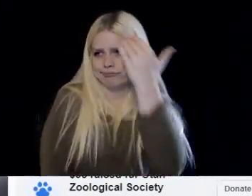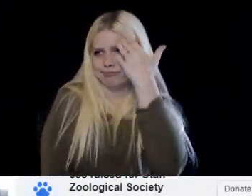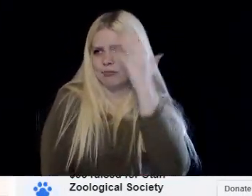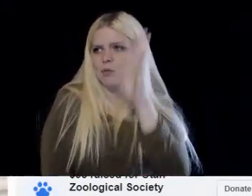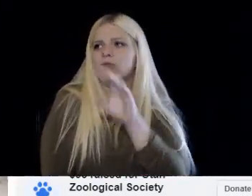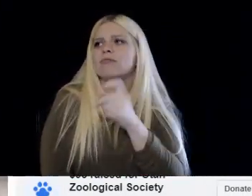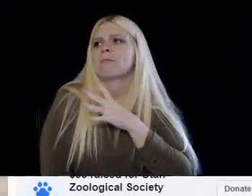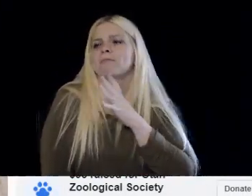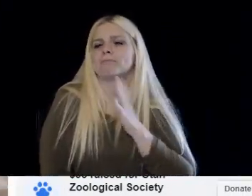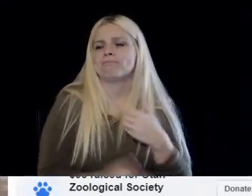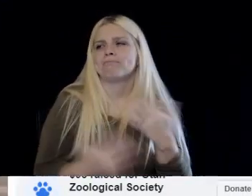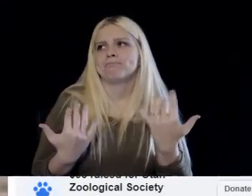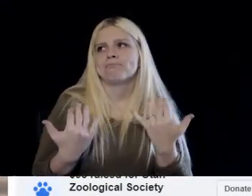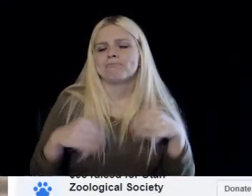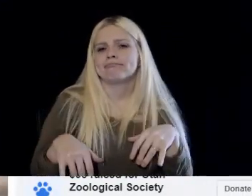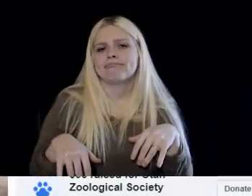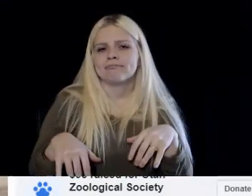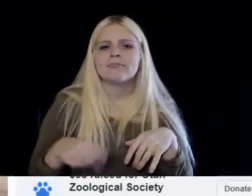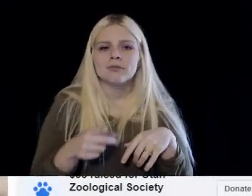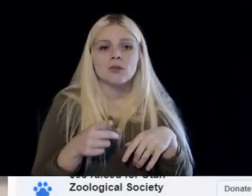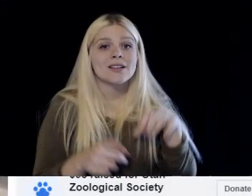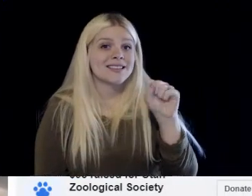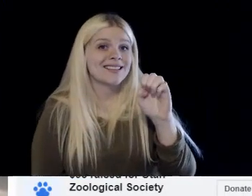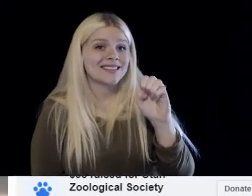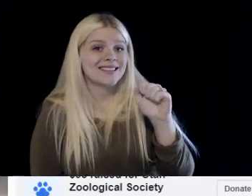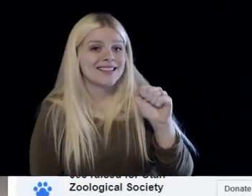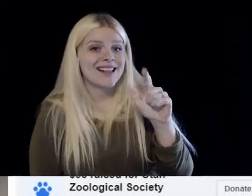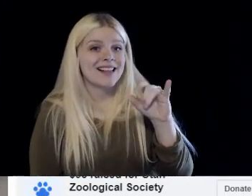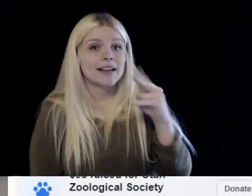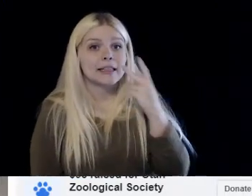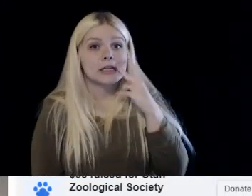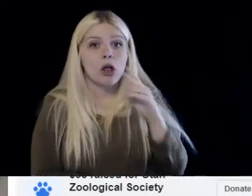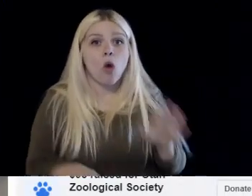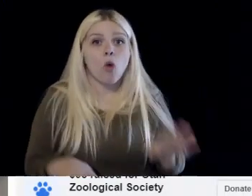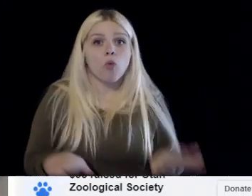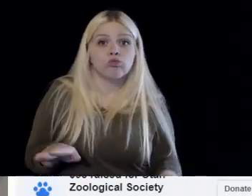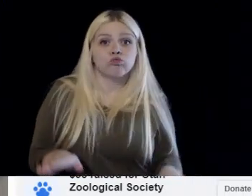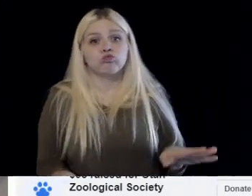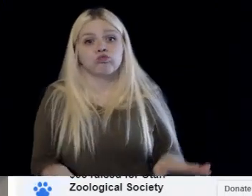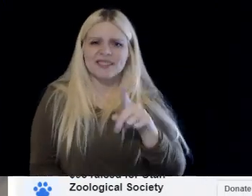Erica: here he comes. So see the sea lions prop up on their flippers like that- and then seals just